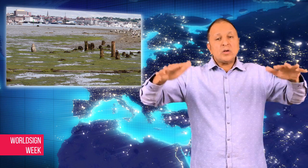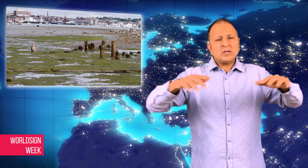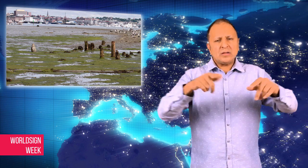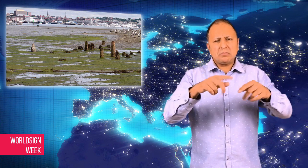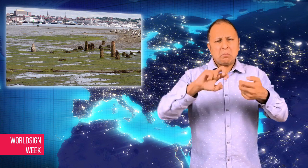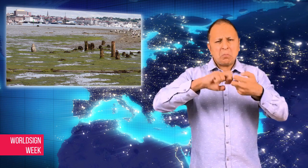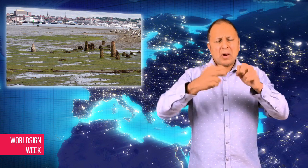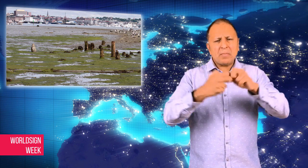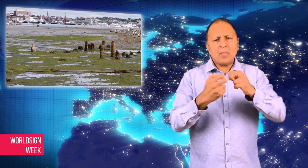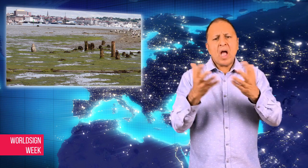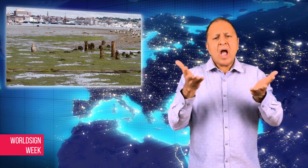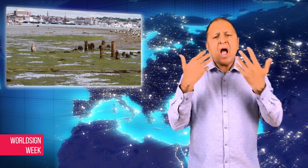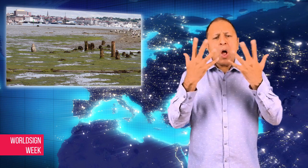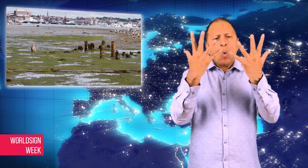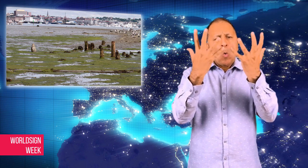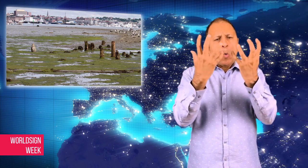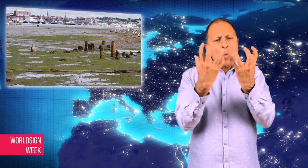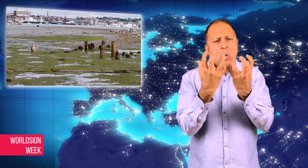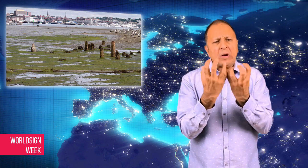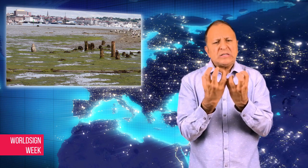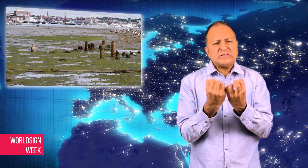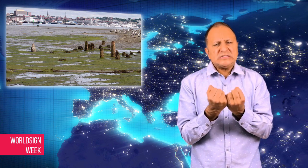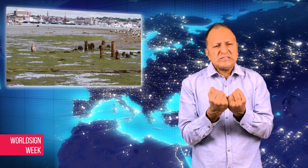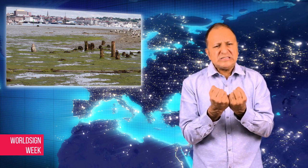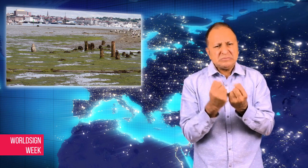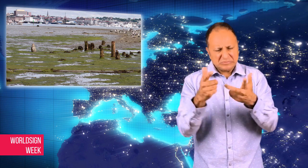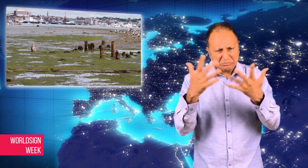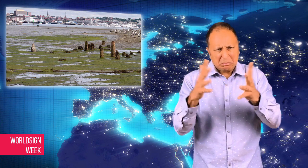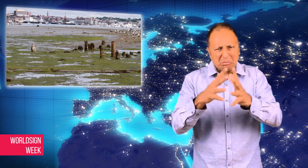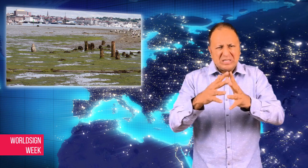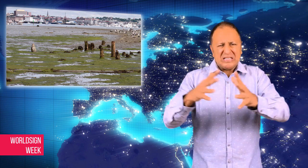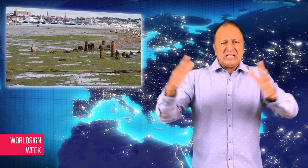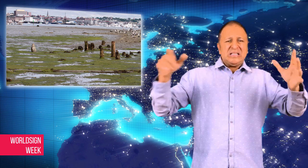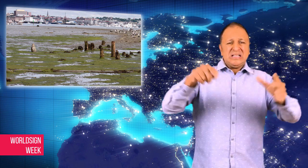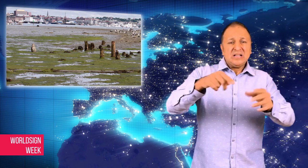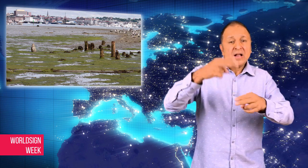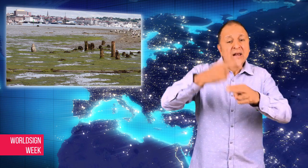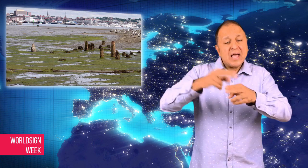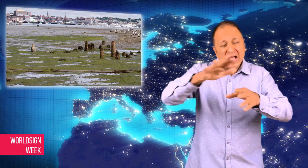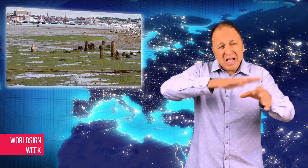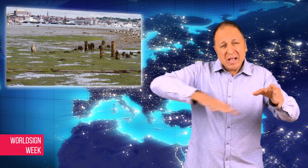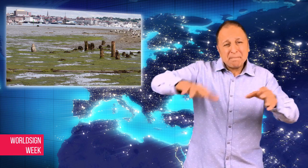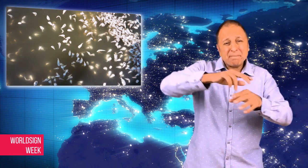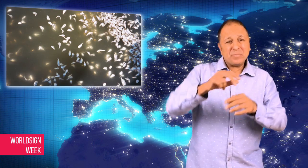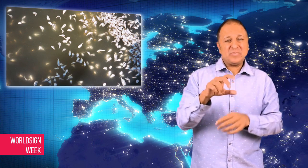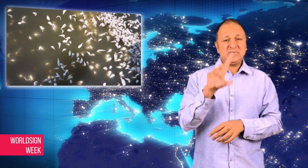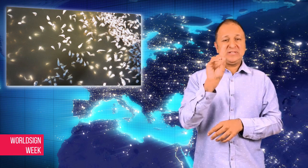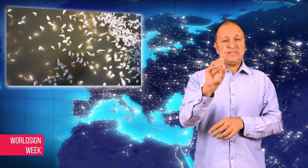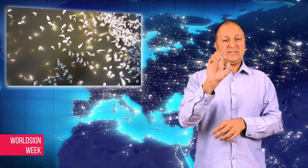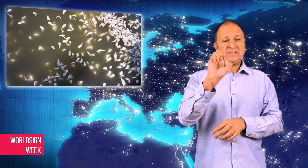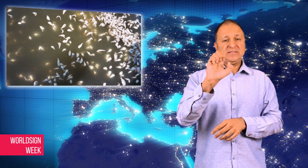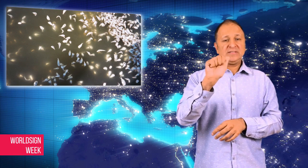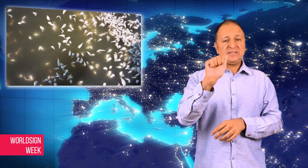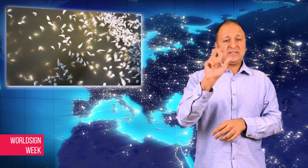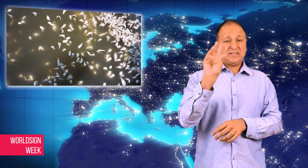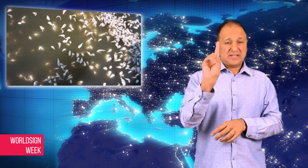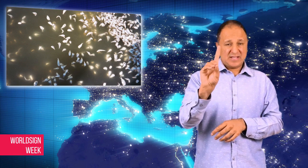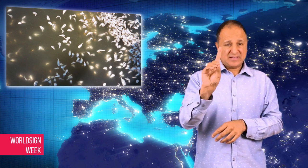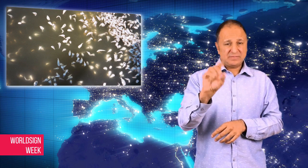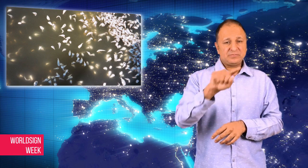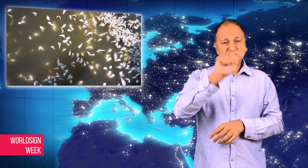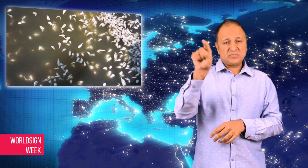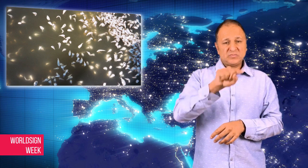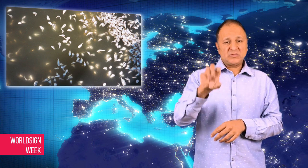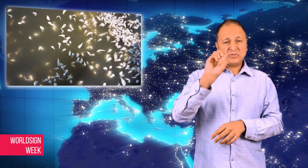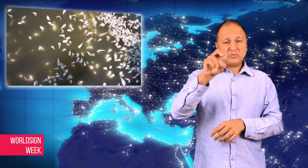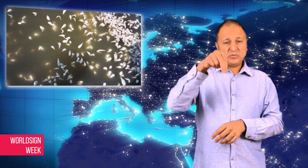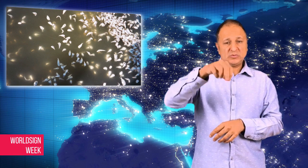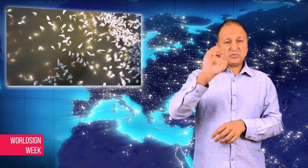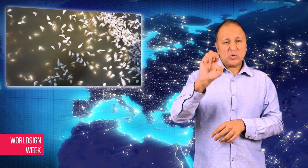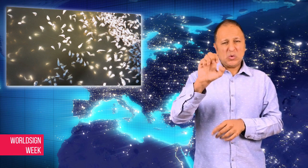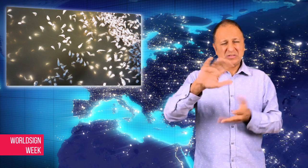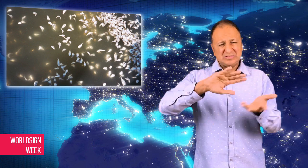identified American food company Tyson